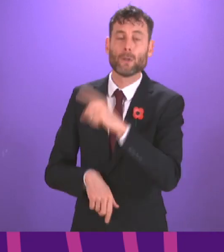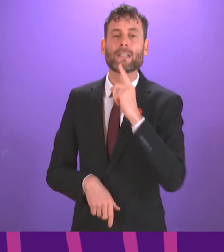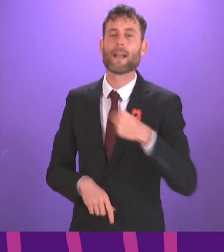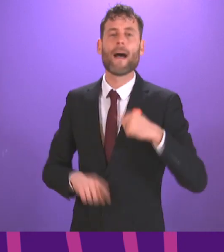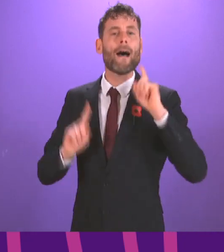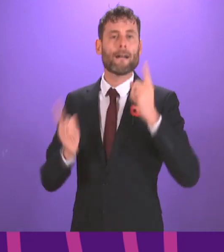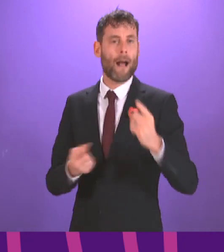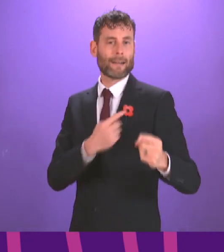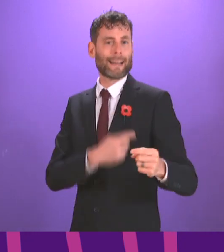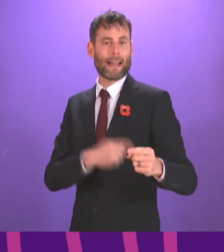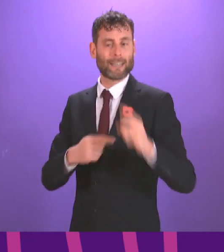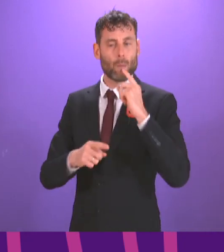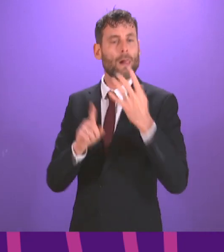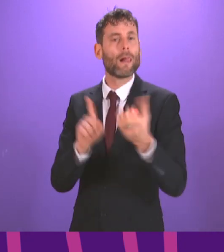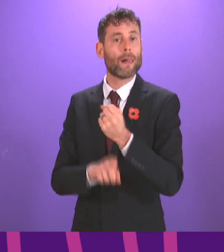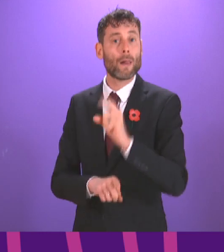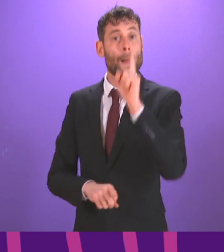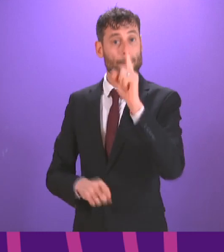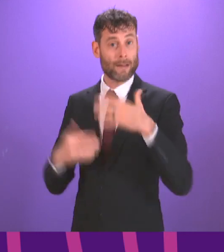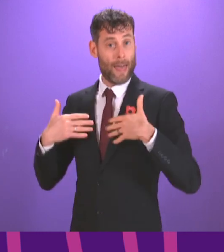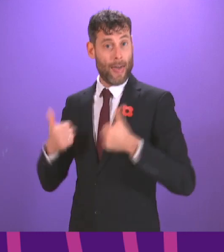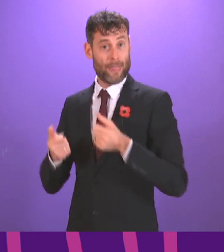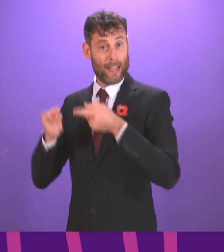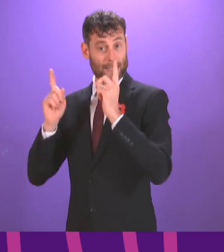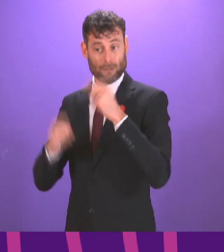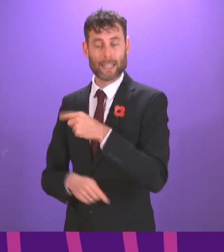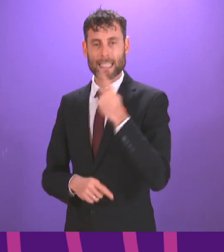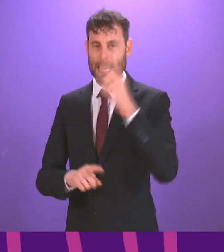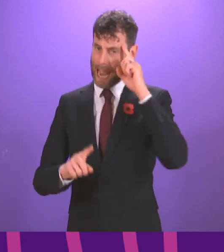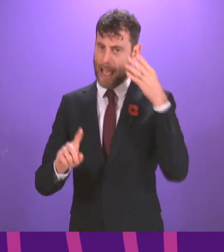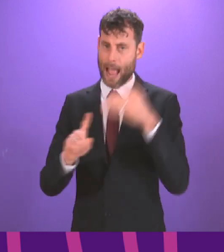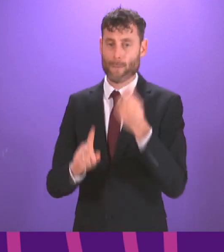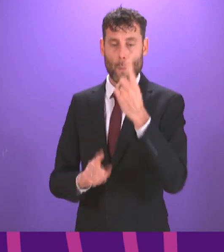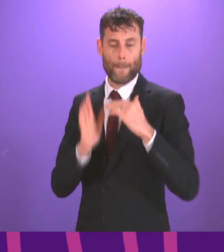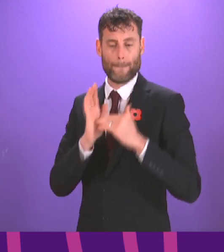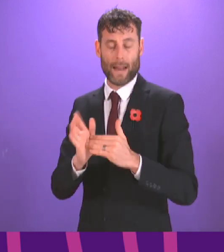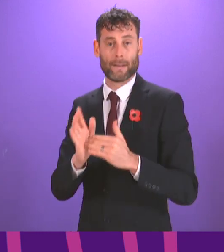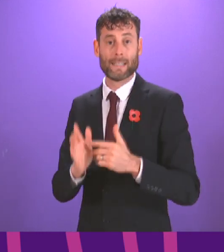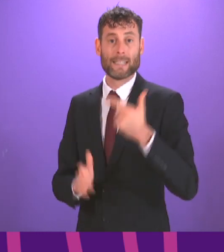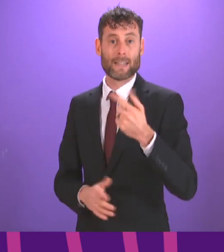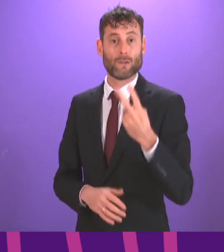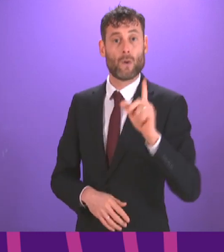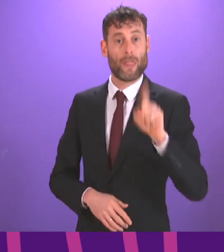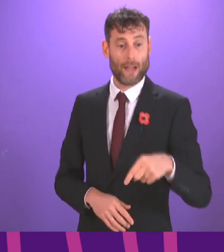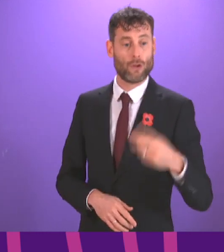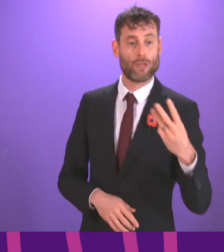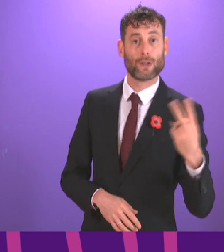that guarantee. However, the health secretary wrote to me to give me the figure of 1,072,237 people—or 52 per cent of the people in that phase 1 group—whom she said would be vaccinated